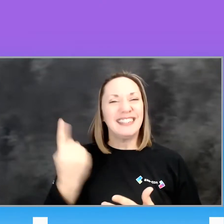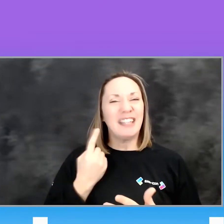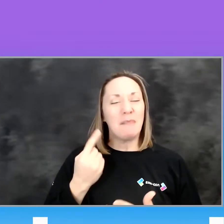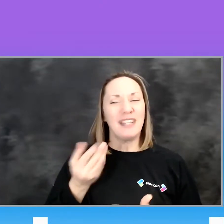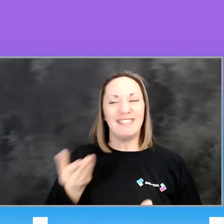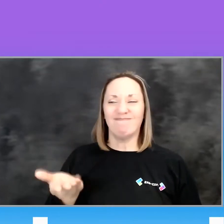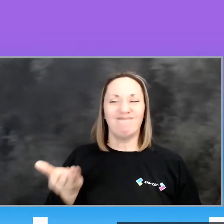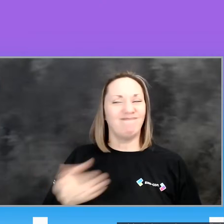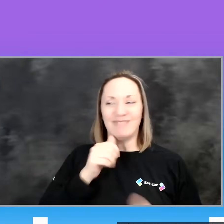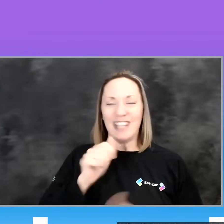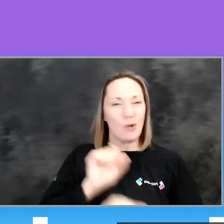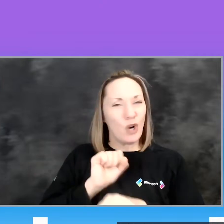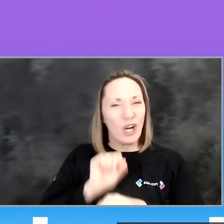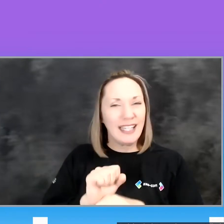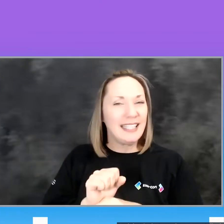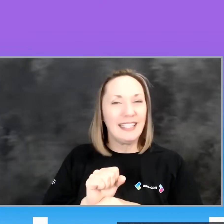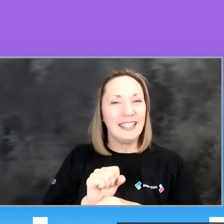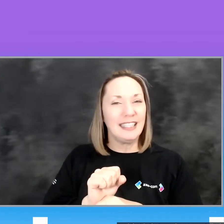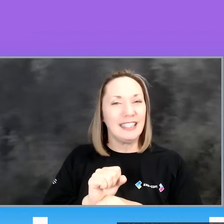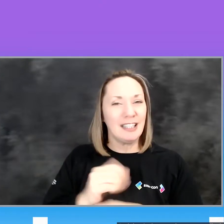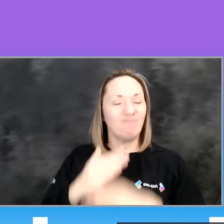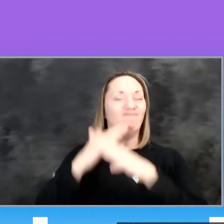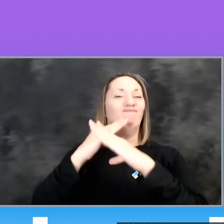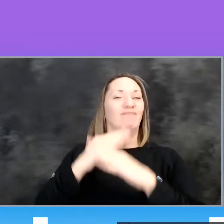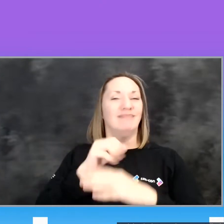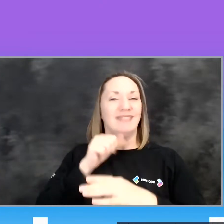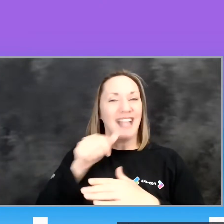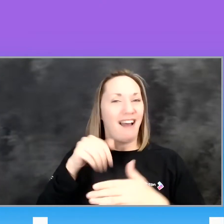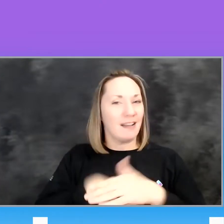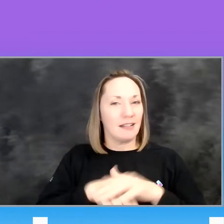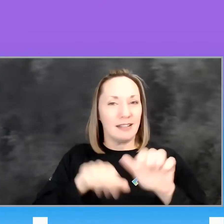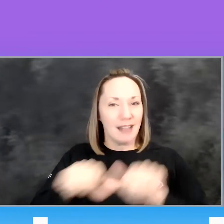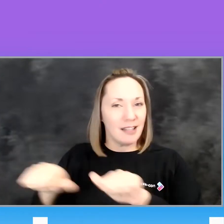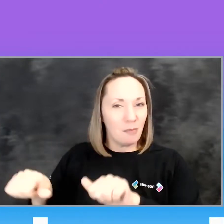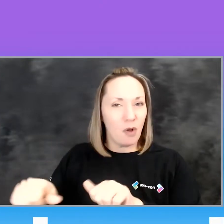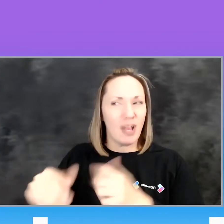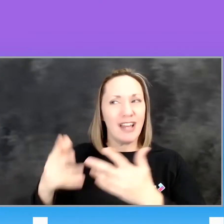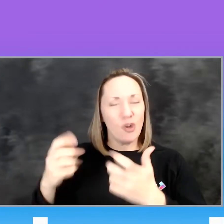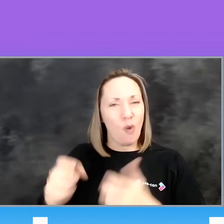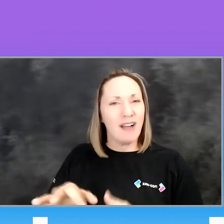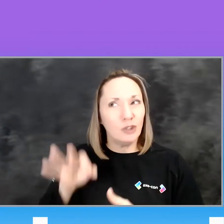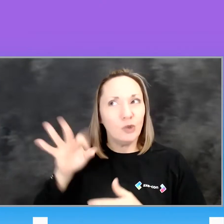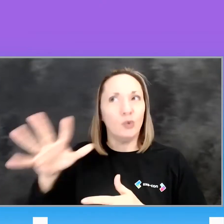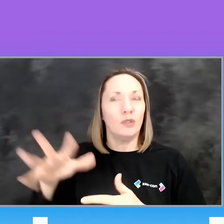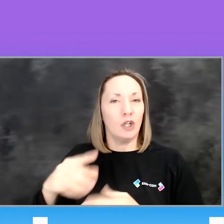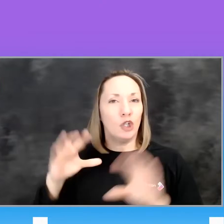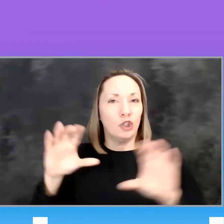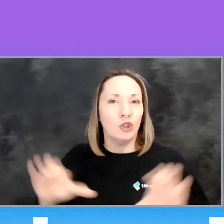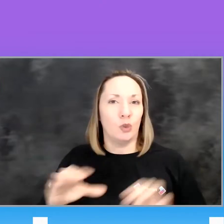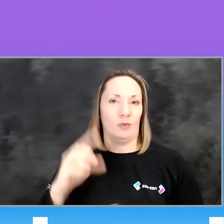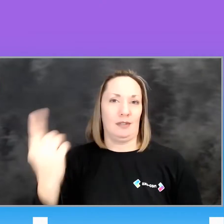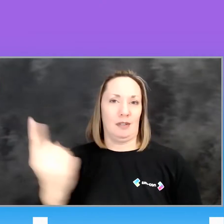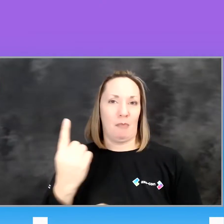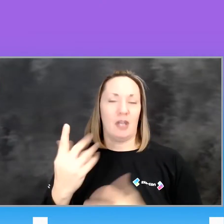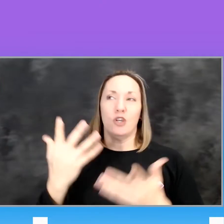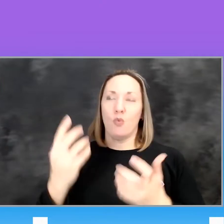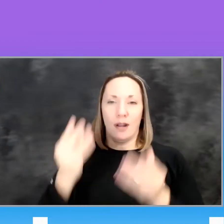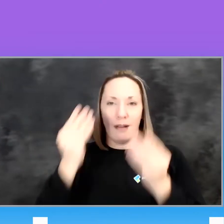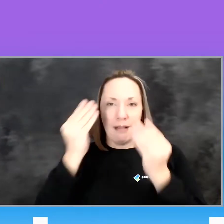something here that's not working, that's not accessible, and you want to speak up about